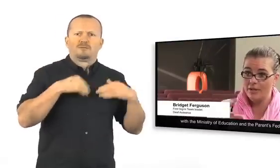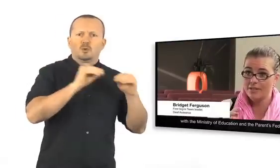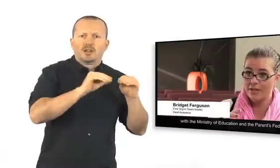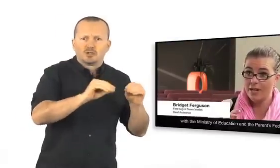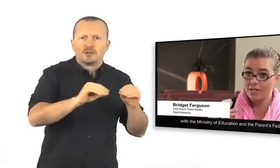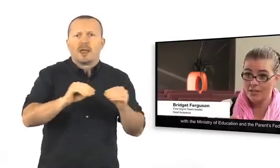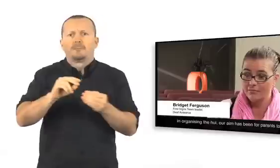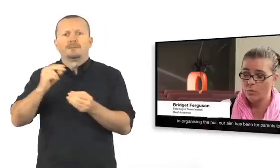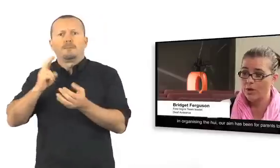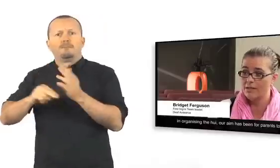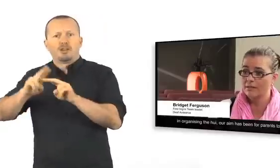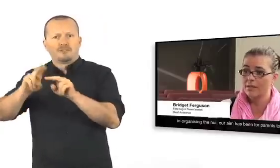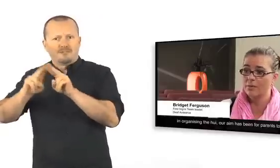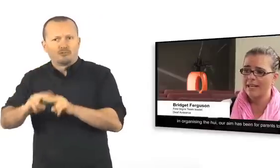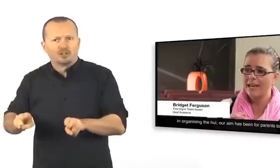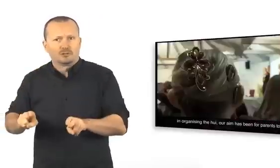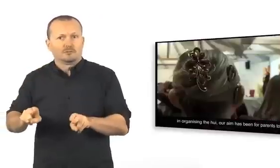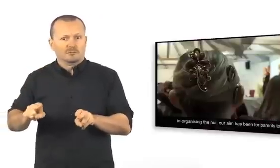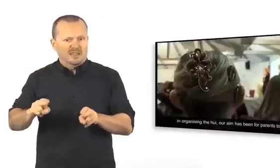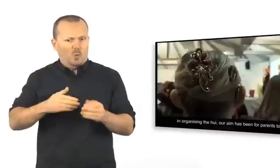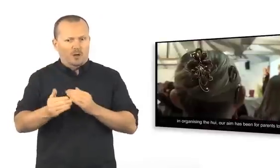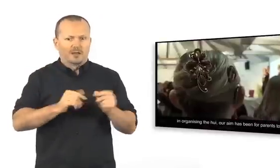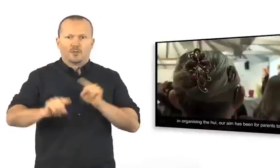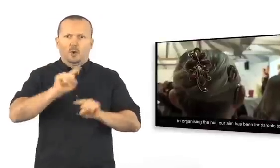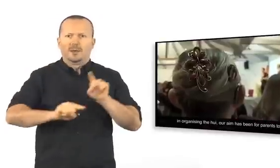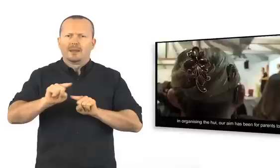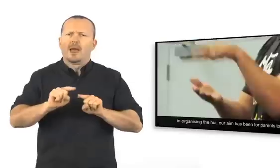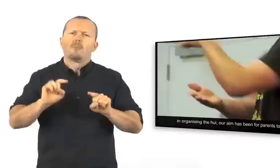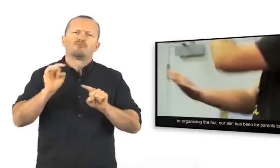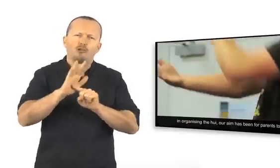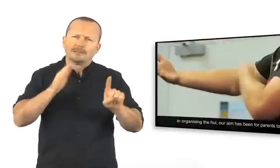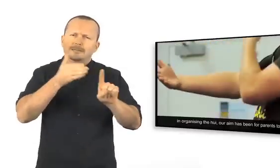and the Parent’s Federation in organising the hui, our aim is for parents to feel that